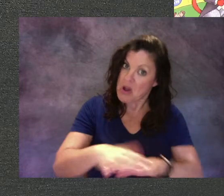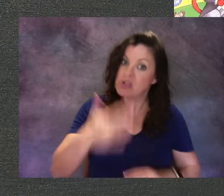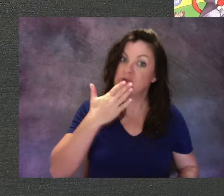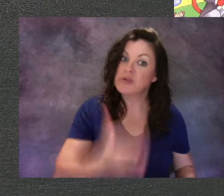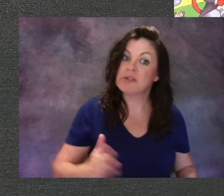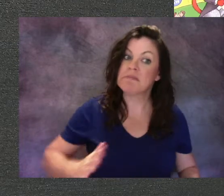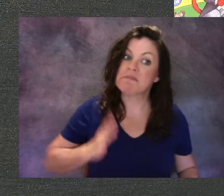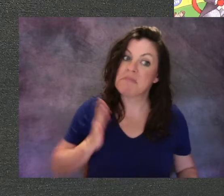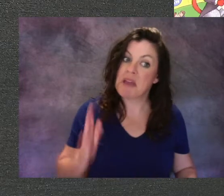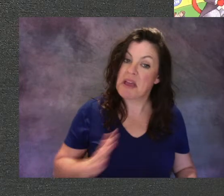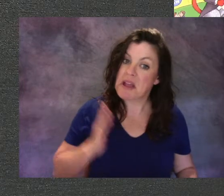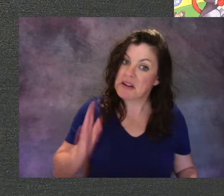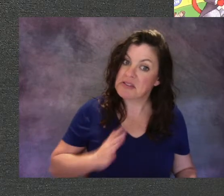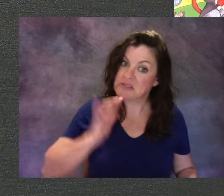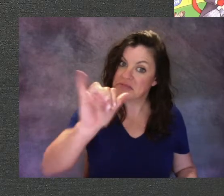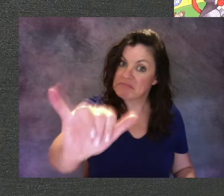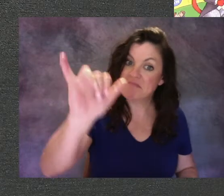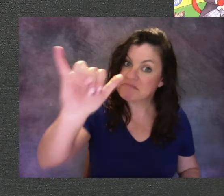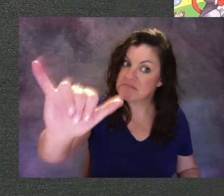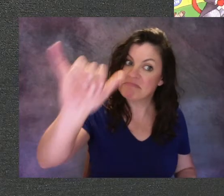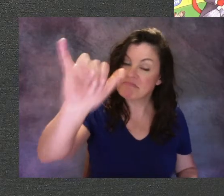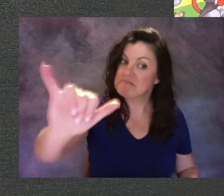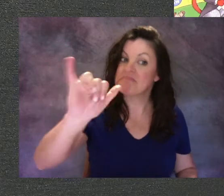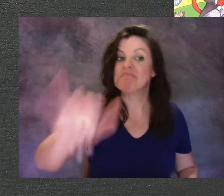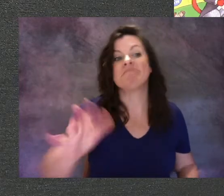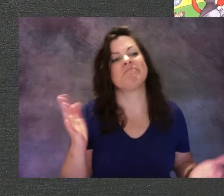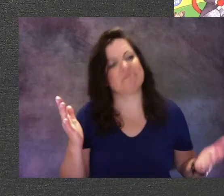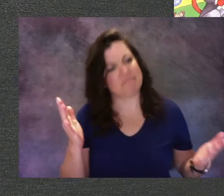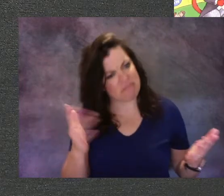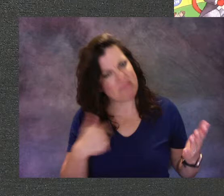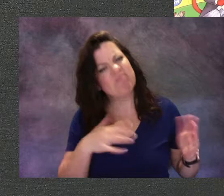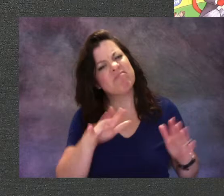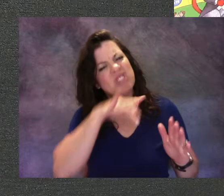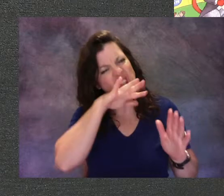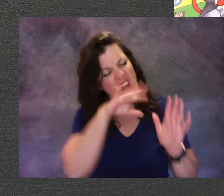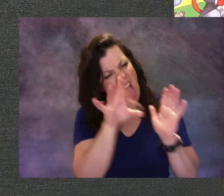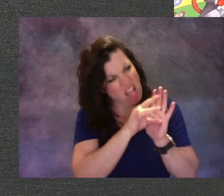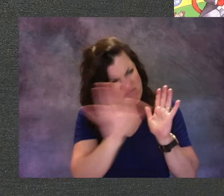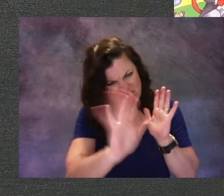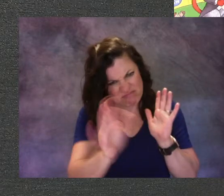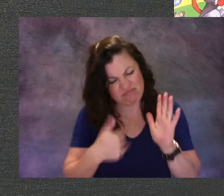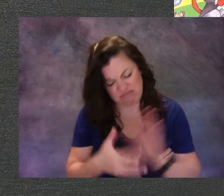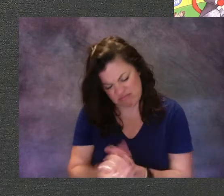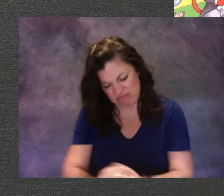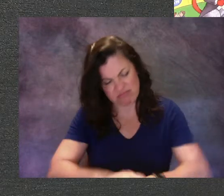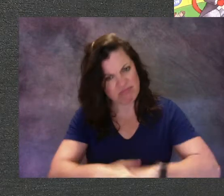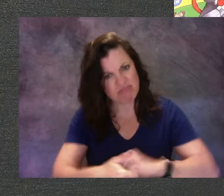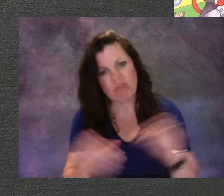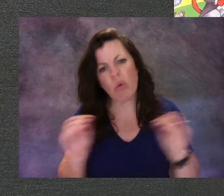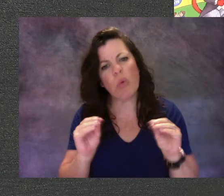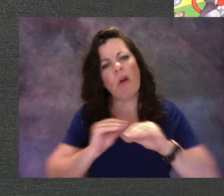to keep germs away from your friends. So both of our experiments worked.